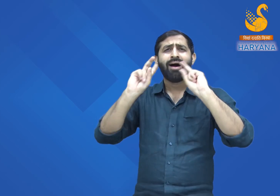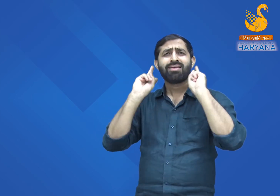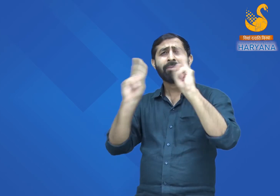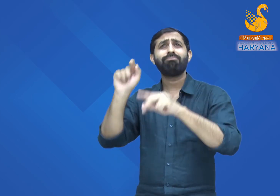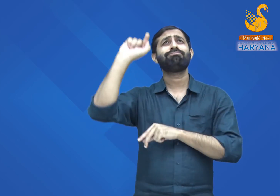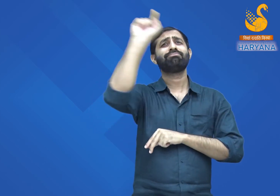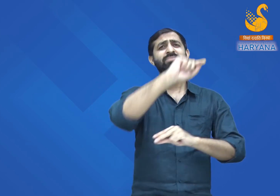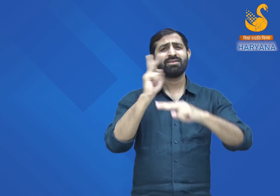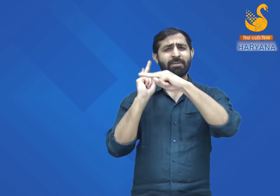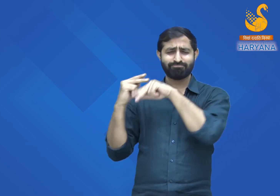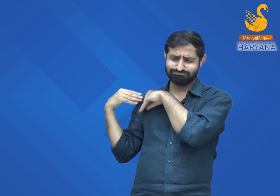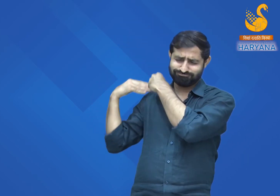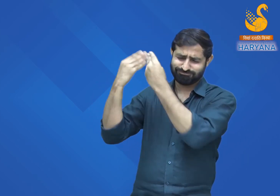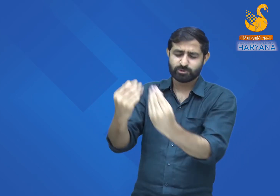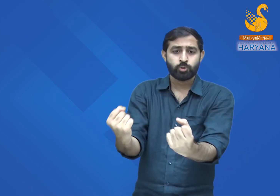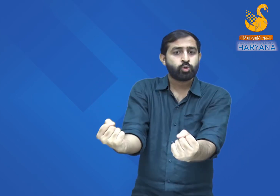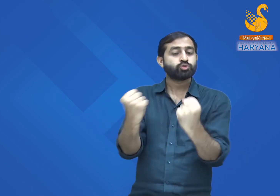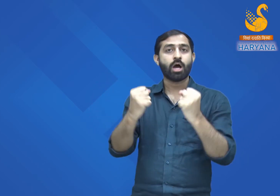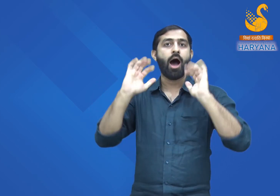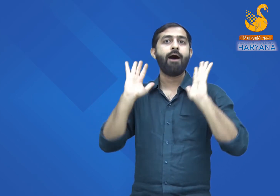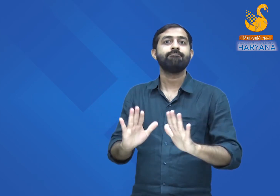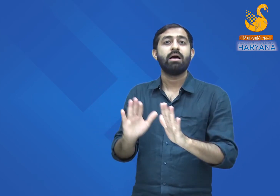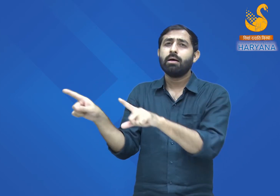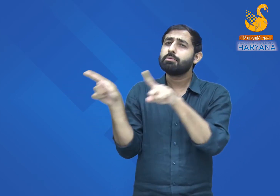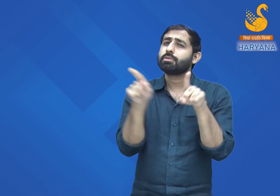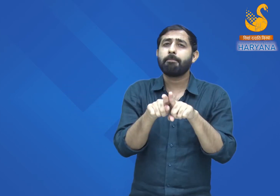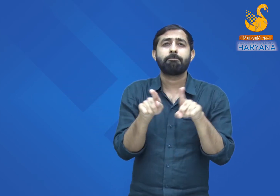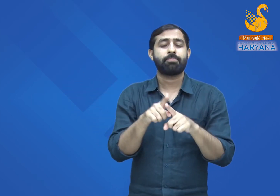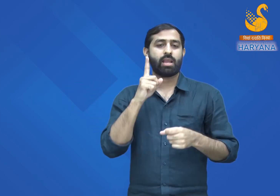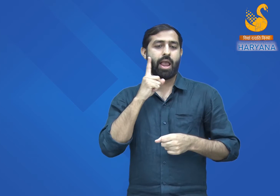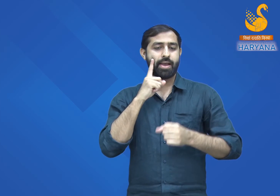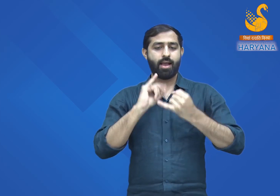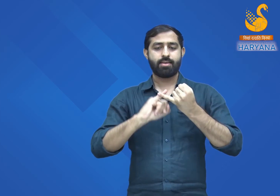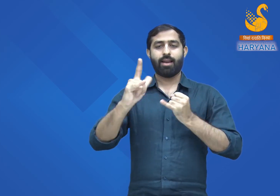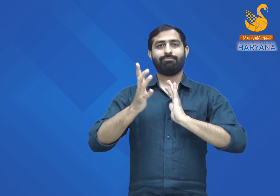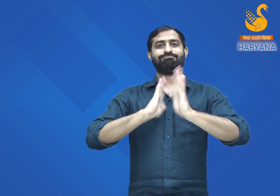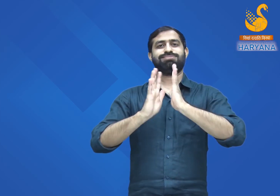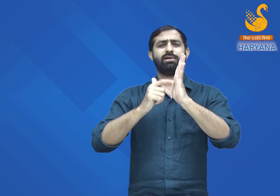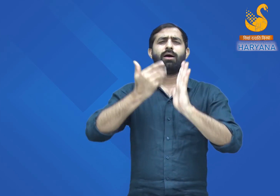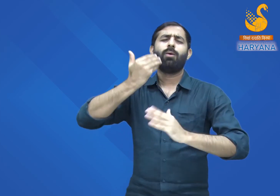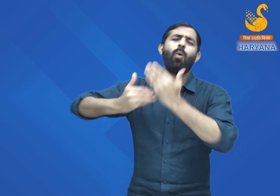Those languages are still in use and are strongly followed by the people. Similarly deaf people use Indian sign language.